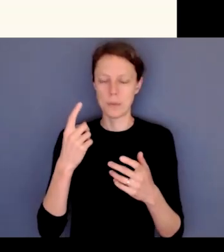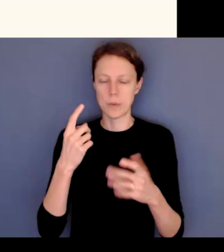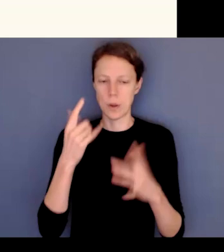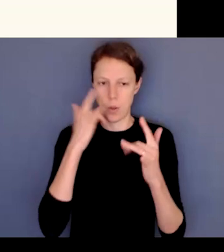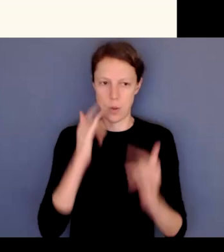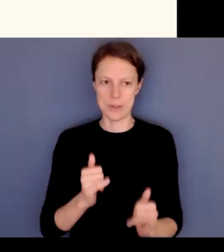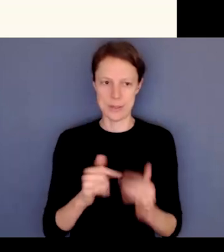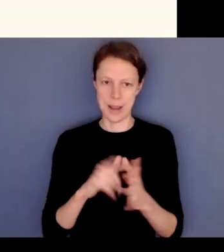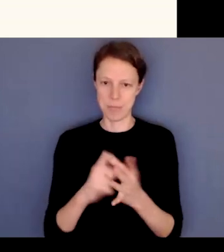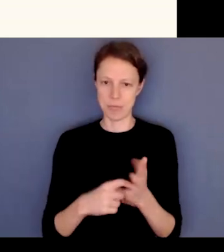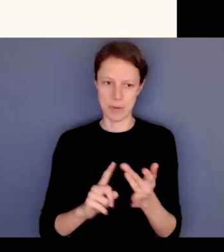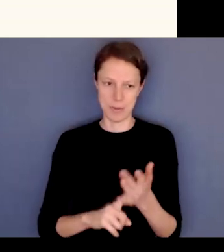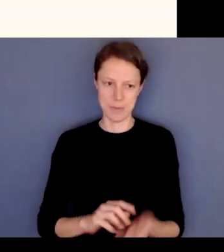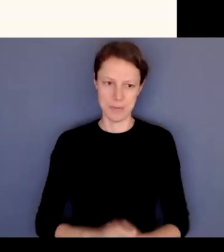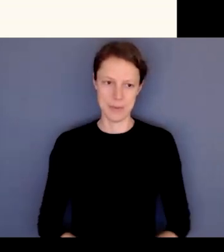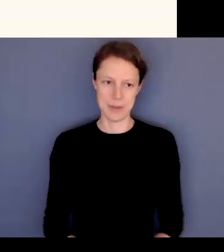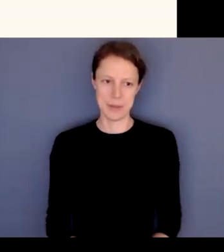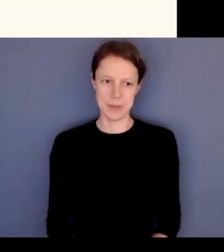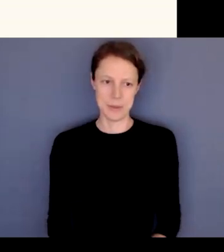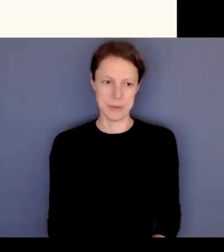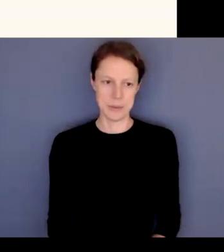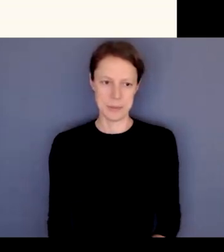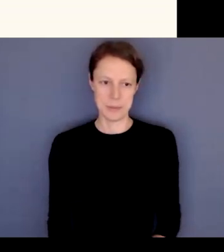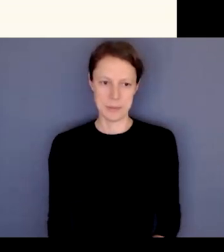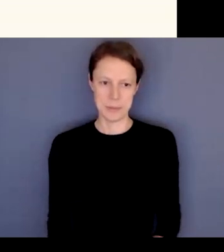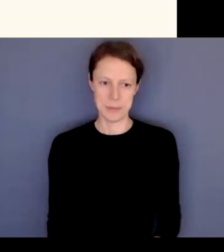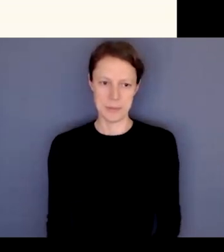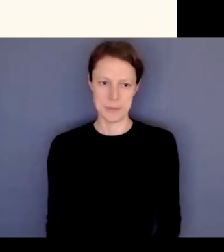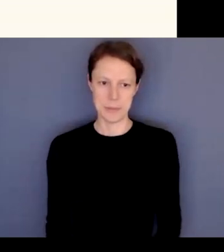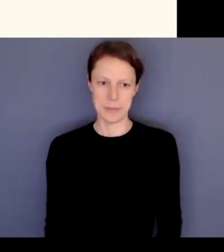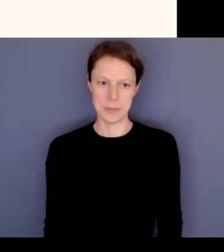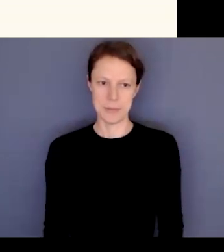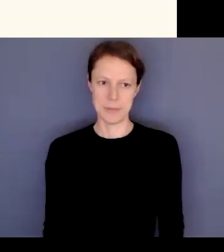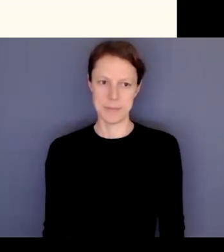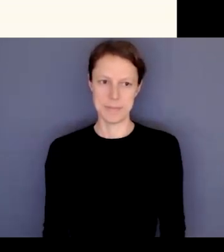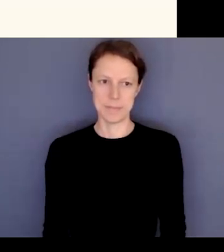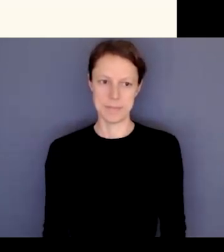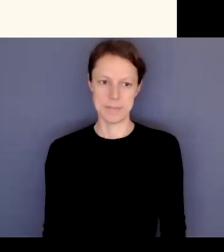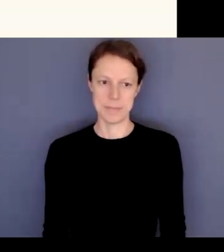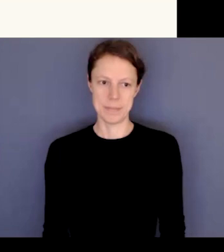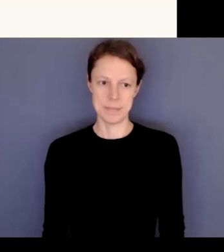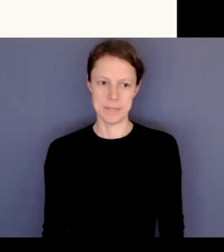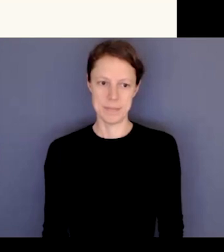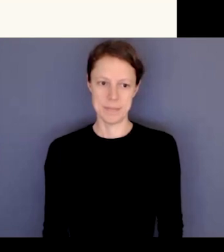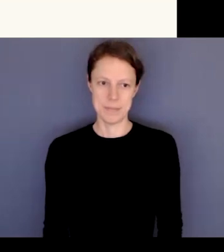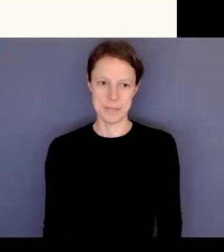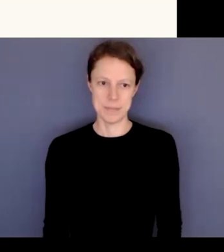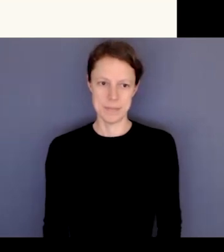'I'm April. I'm a school lawyer from Westjustice, and I'm here to give you a rundown on what to do when you're stopped by the police. To keep things simple, we've come up with the 4 Cs.